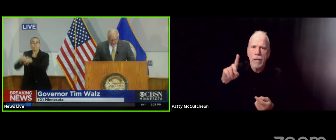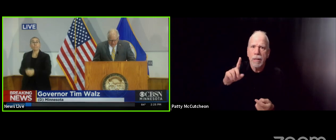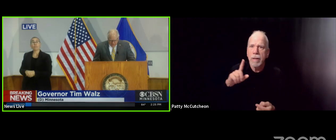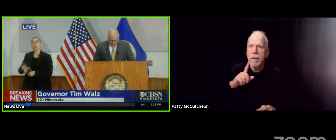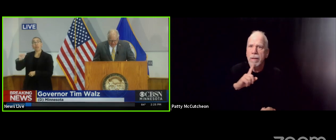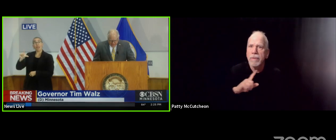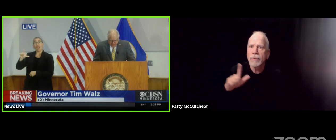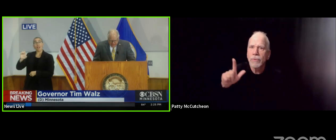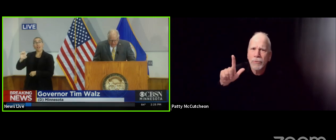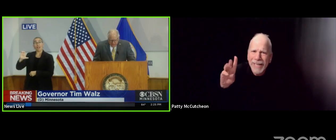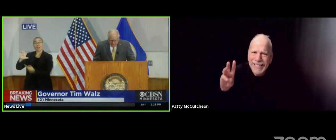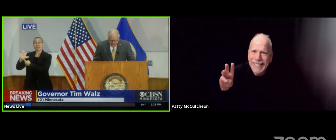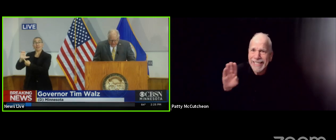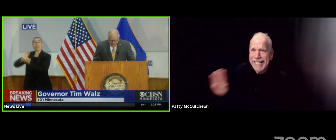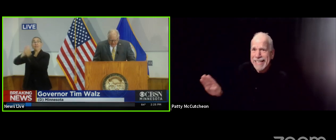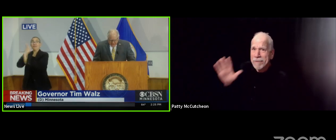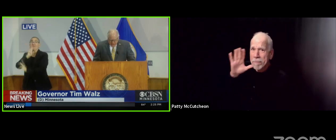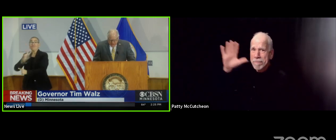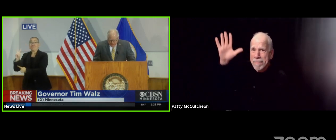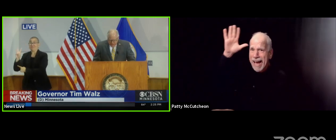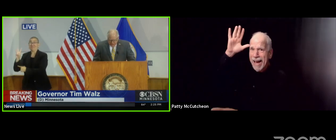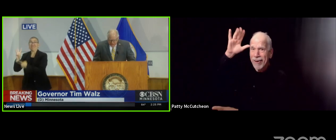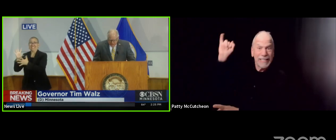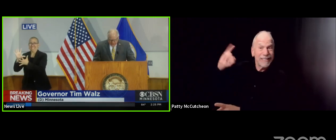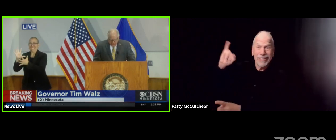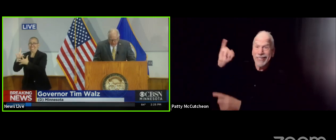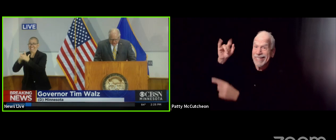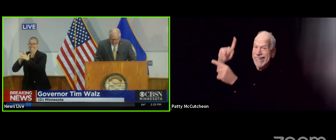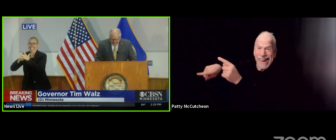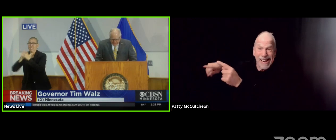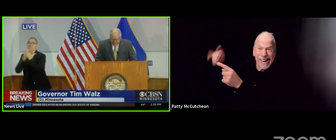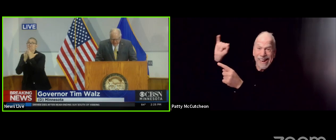AFFORD THAT, WHEREAS, ALEC SMITH DREAMED TO OPEN HIS OWN RESTAURANT WAS TAKEN FROM HIM